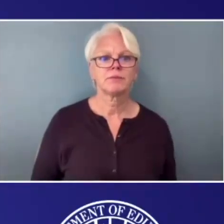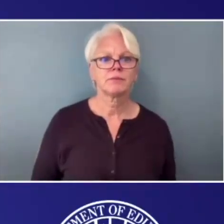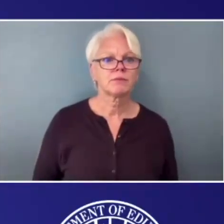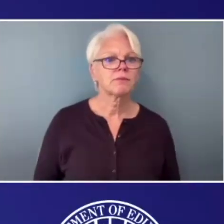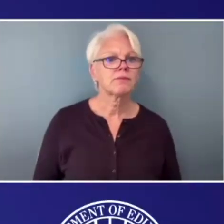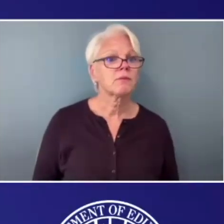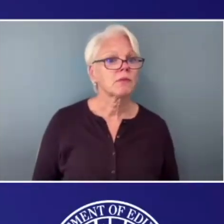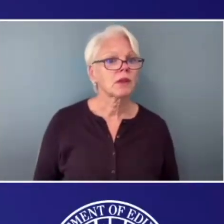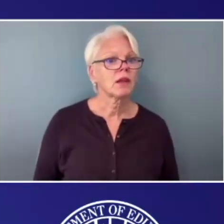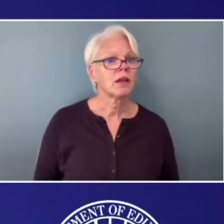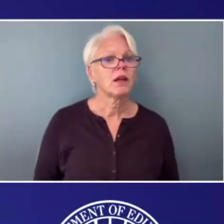We need a sidebar for a minute.